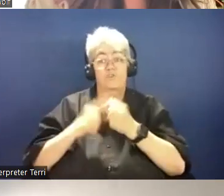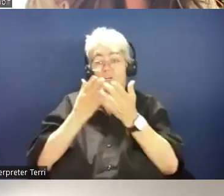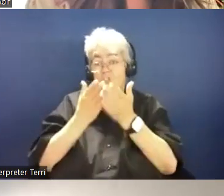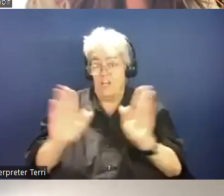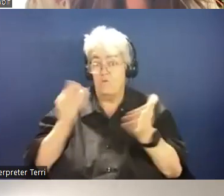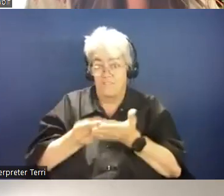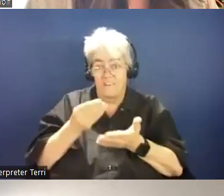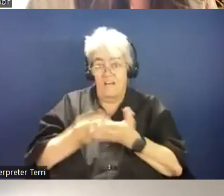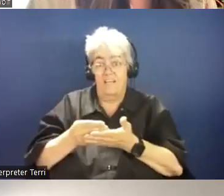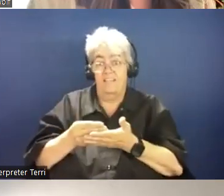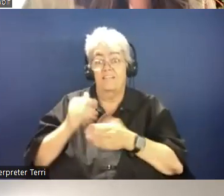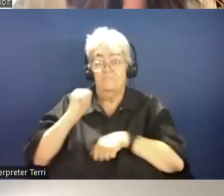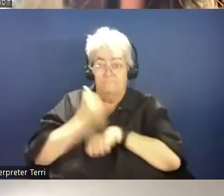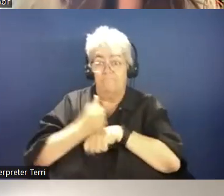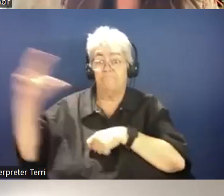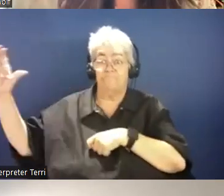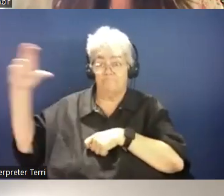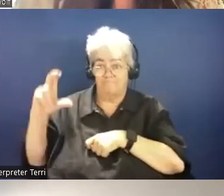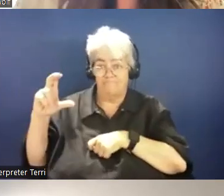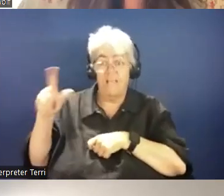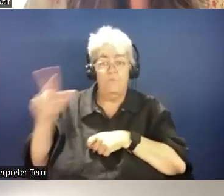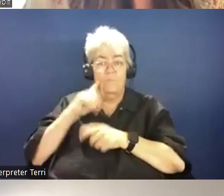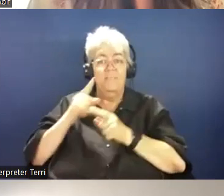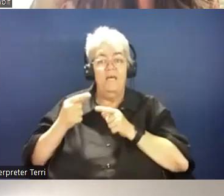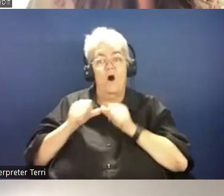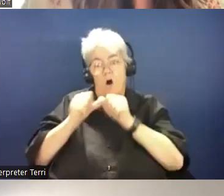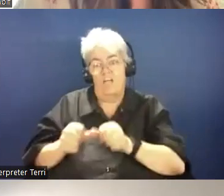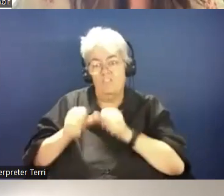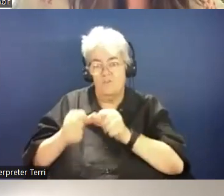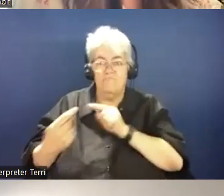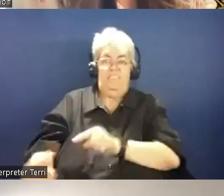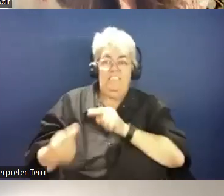allocated. It will be an ongoing battle to continue to keep these funds continued,